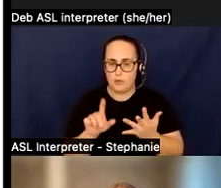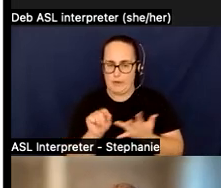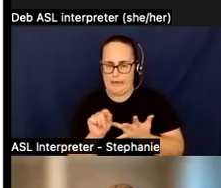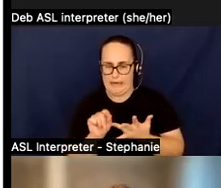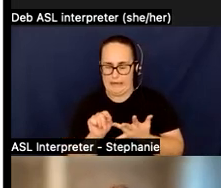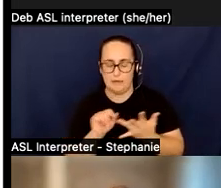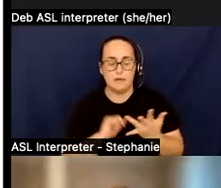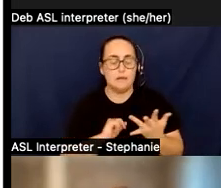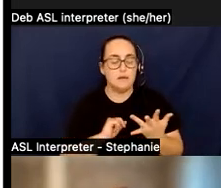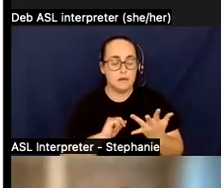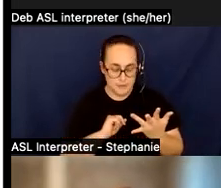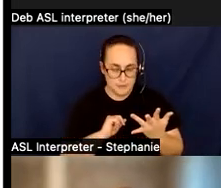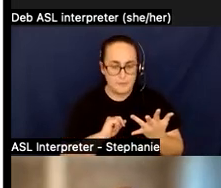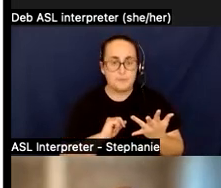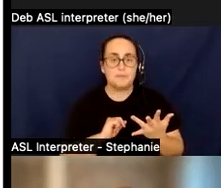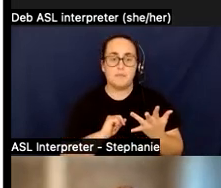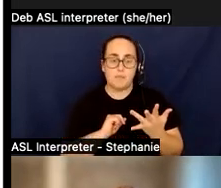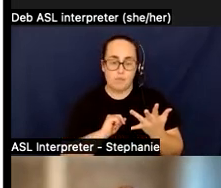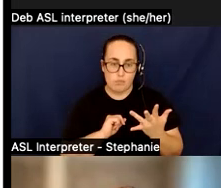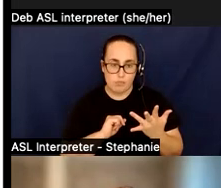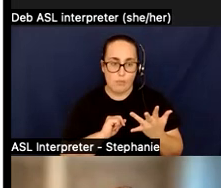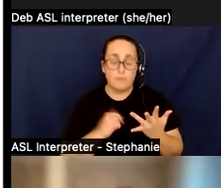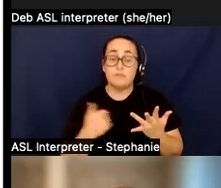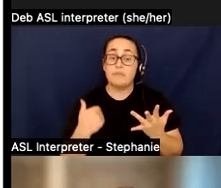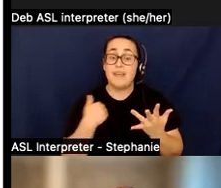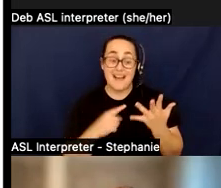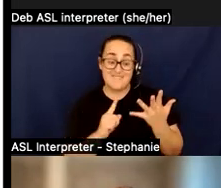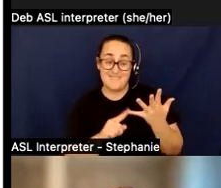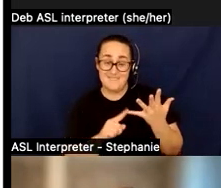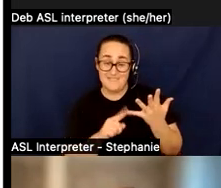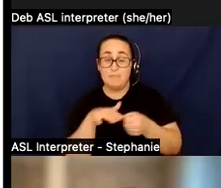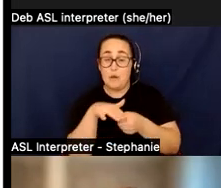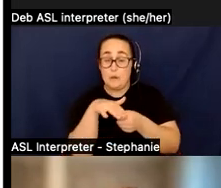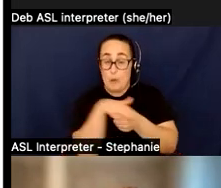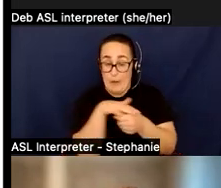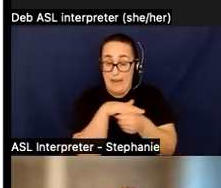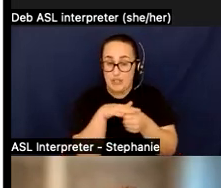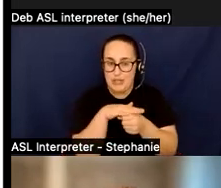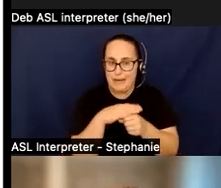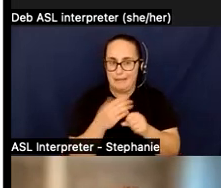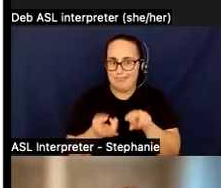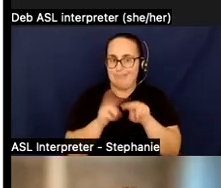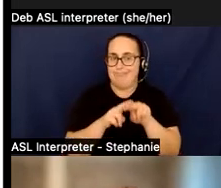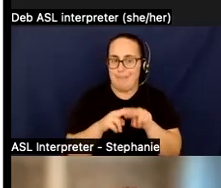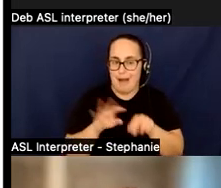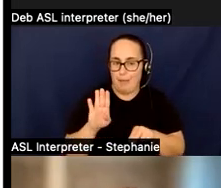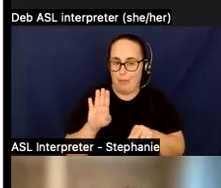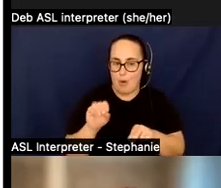We do have a Location Bonus Points system. It's 20 extra points for any application that